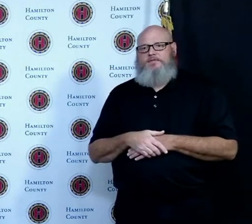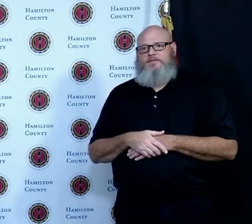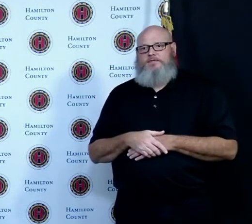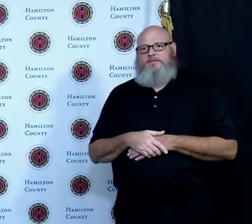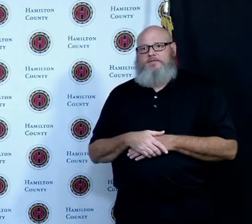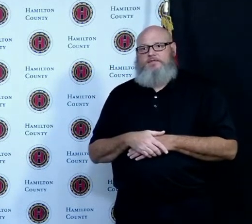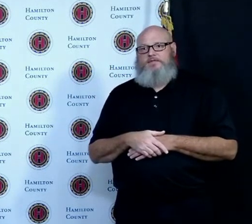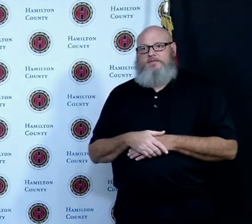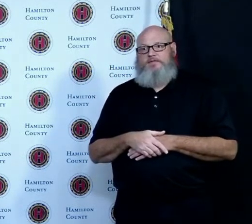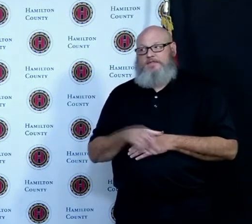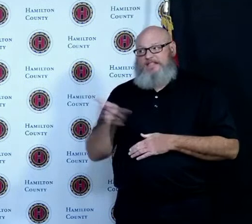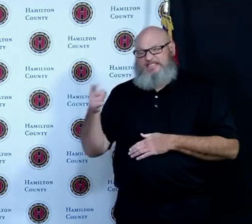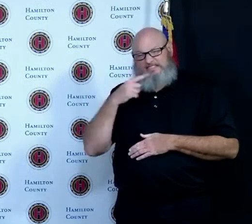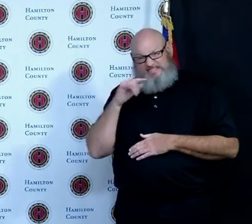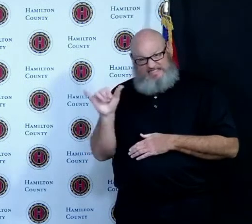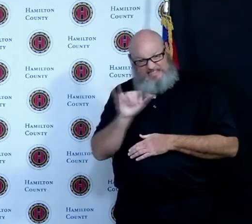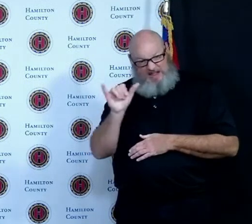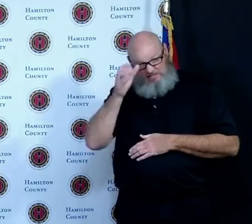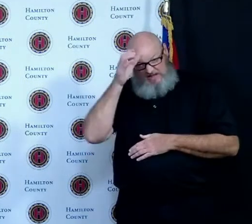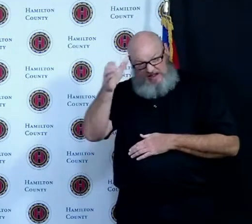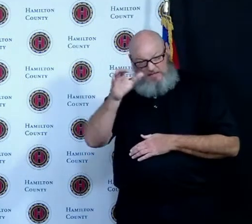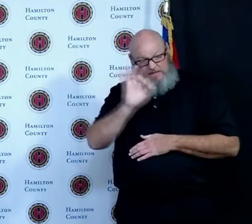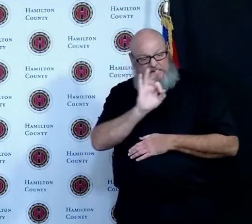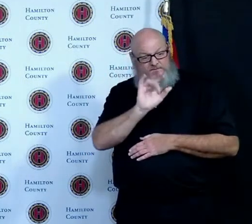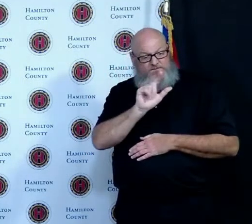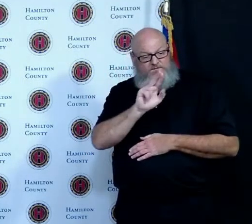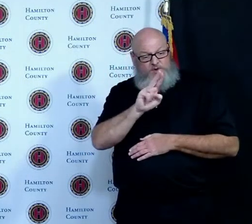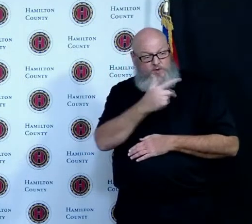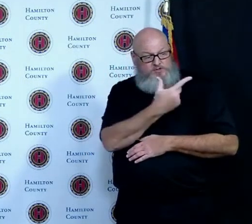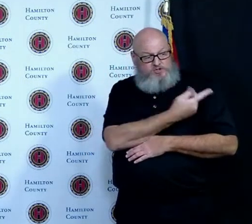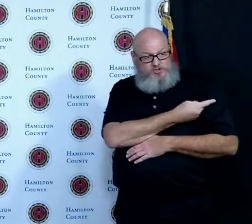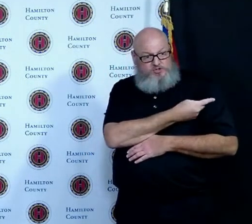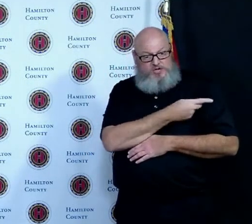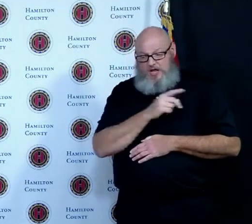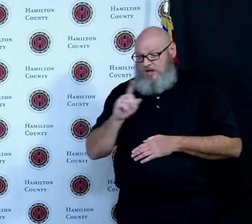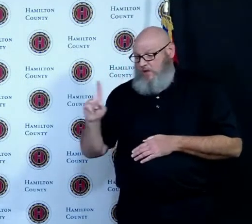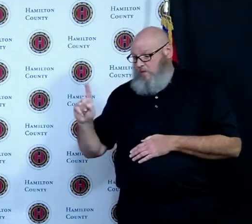it'll be similar to how we distribute vaccines for the flu does that mean basically